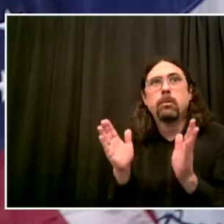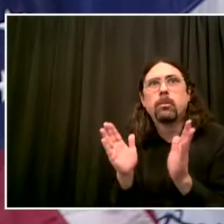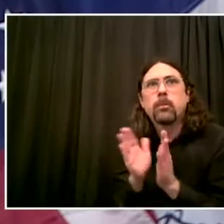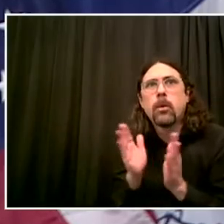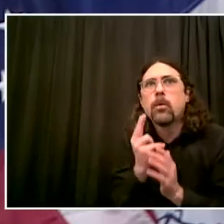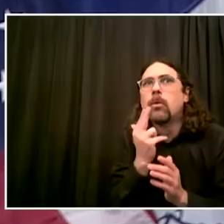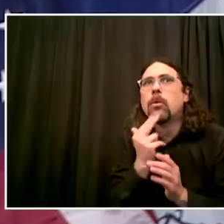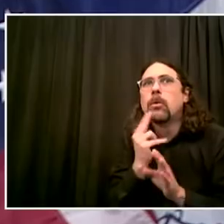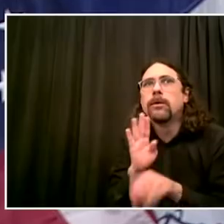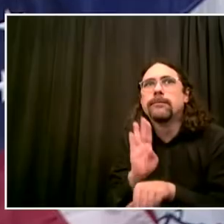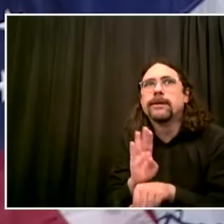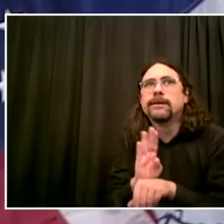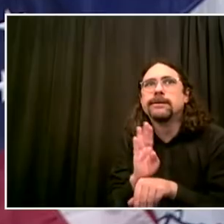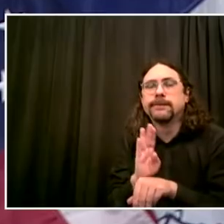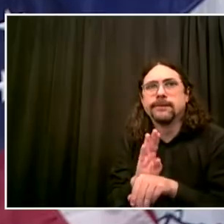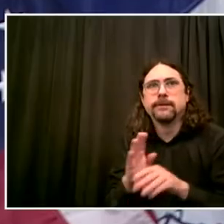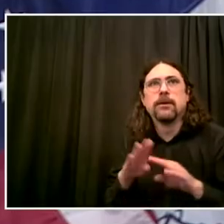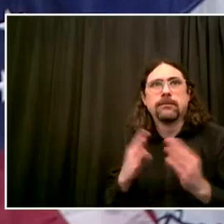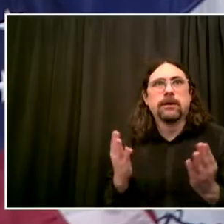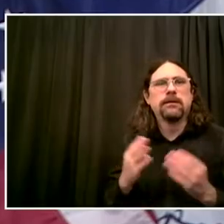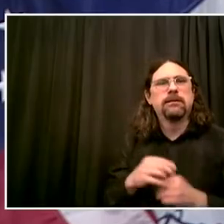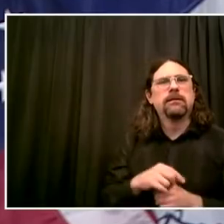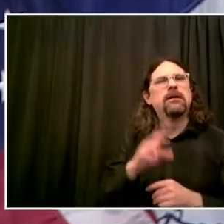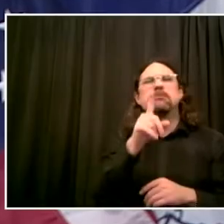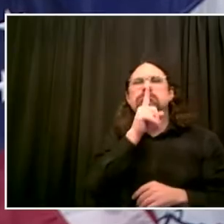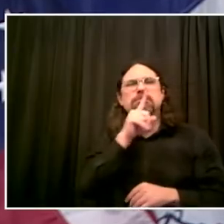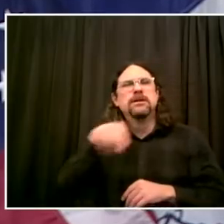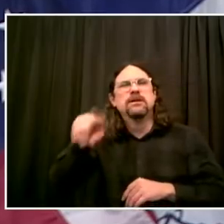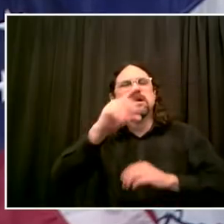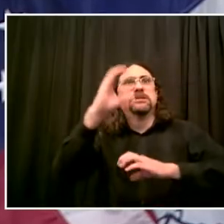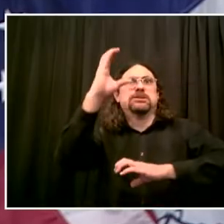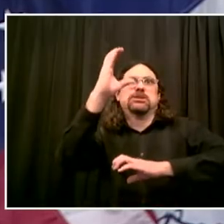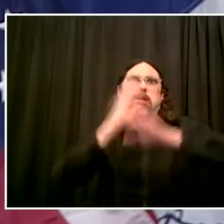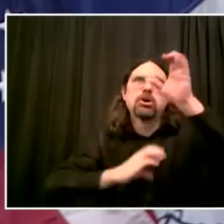HETM? AND CAN YOU GIVE